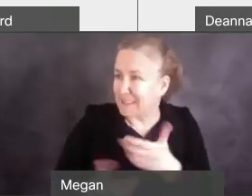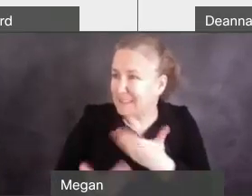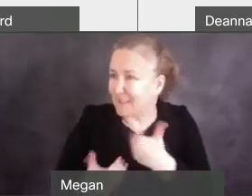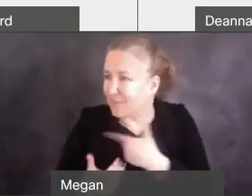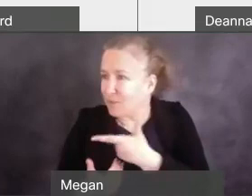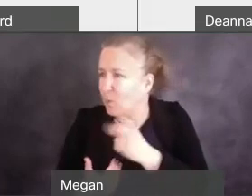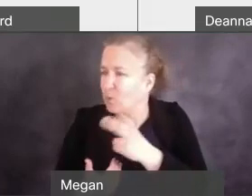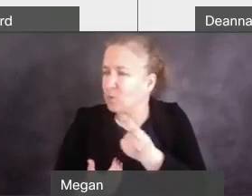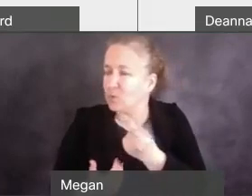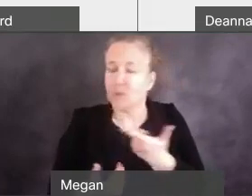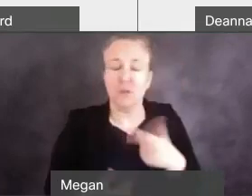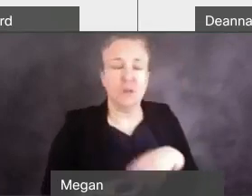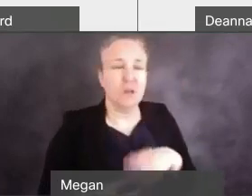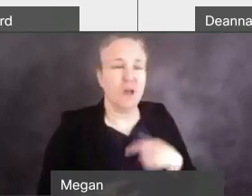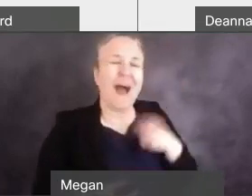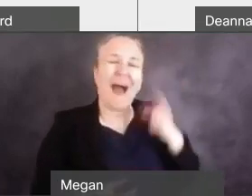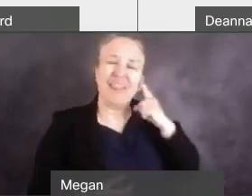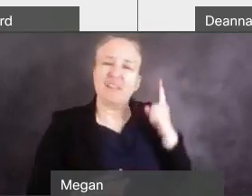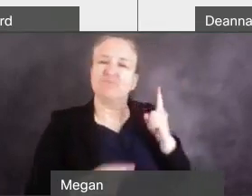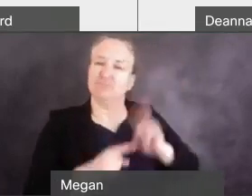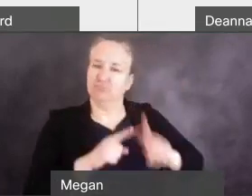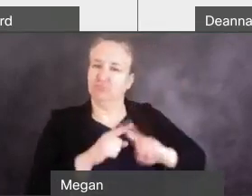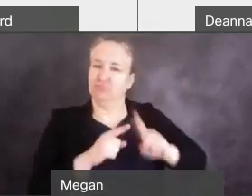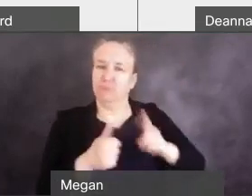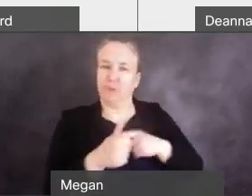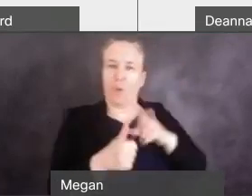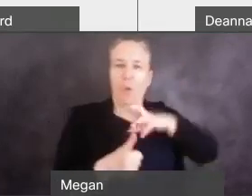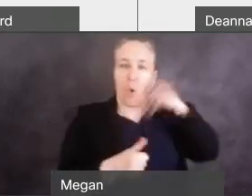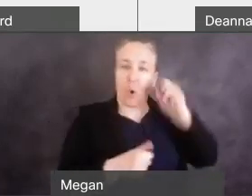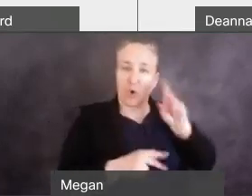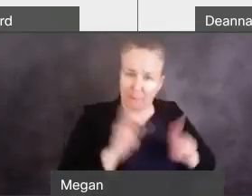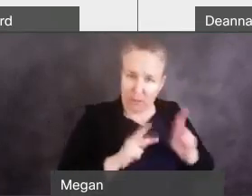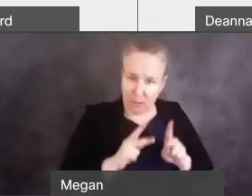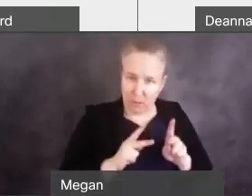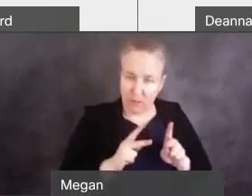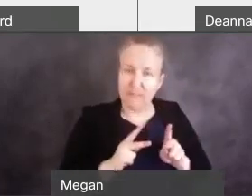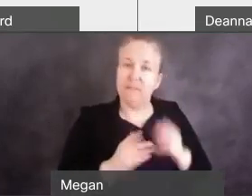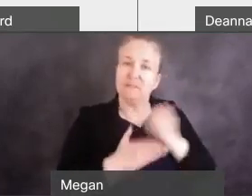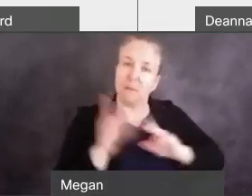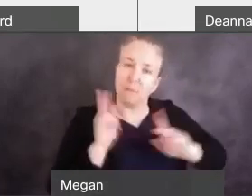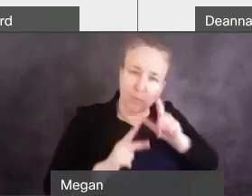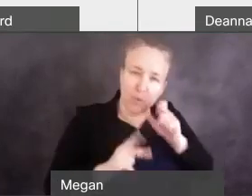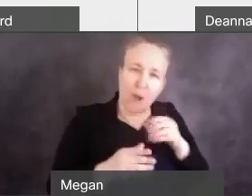[Commissioner Arkoosh] So it would be, I think, a combination of older individuals, like some of the individuals that I referenced earlier,